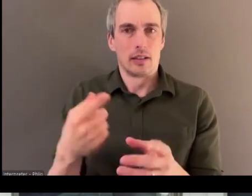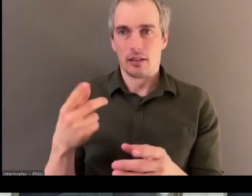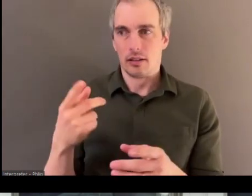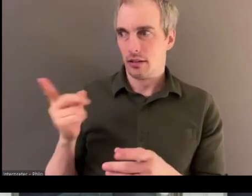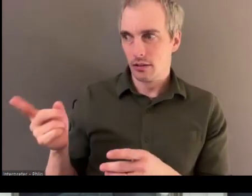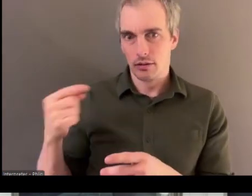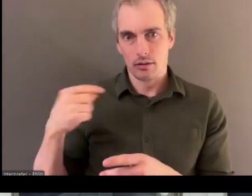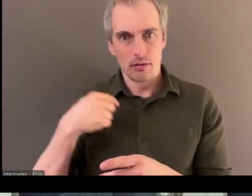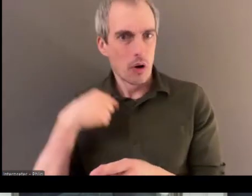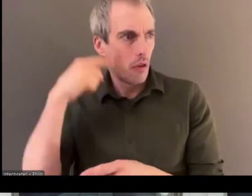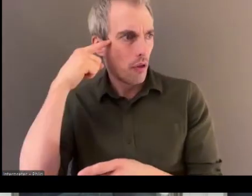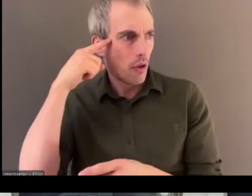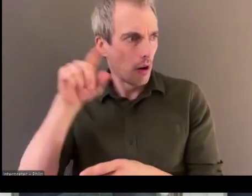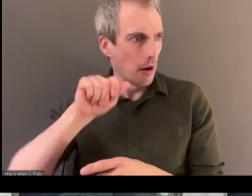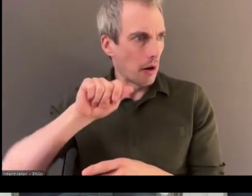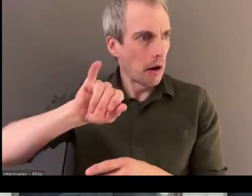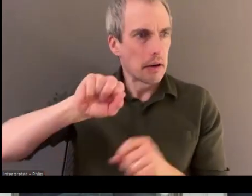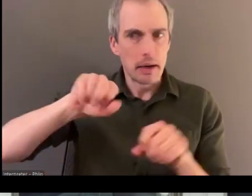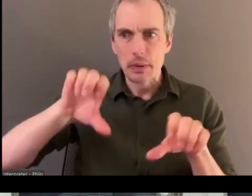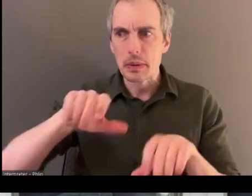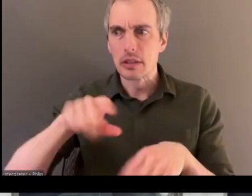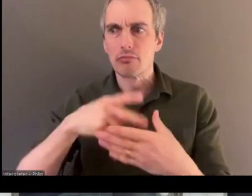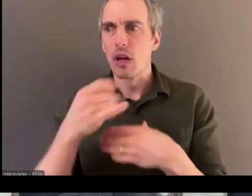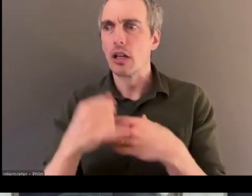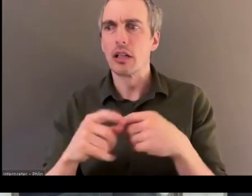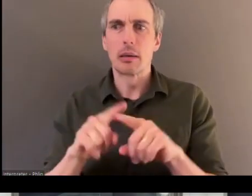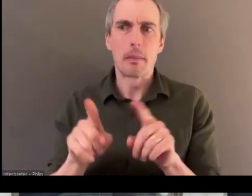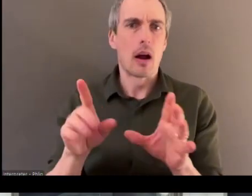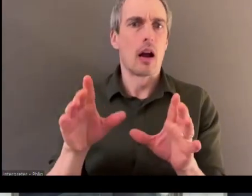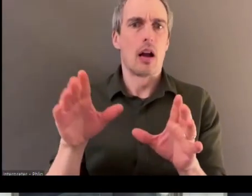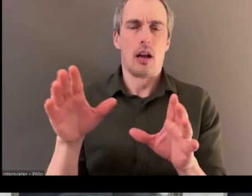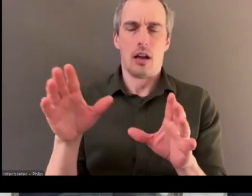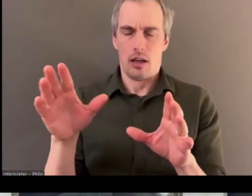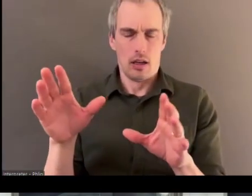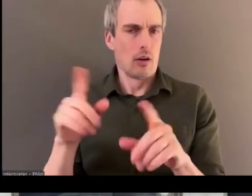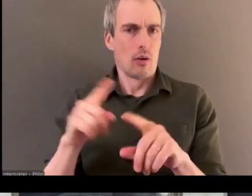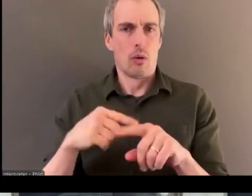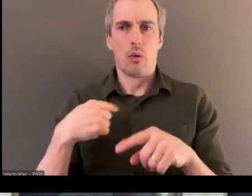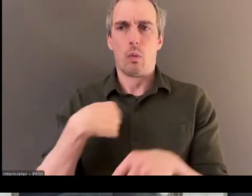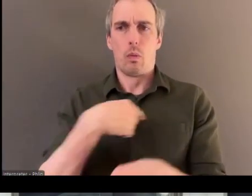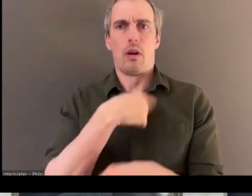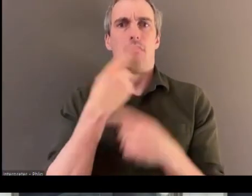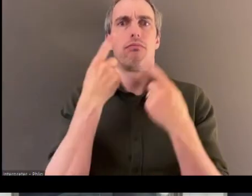pulled the trigger and built it. We are just starting to announce it.